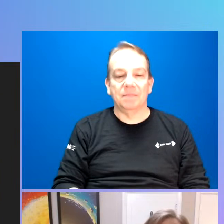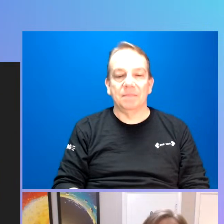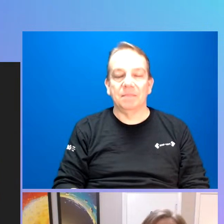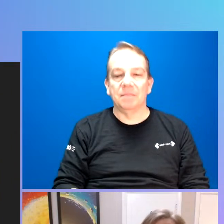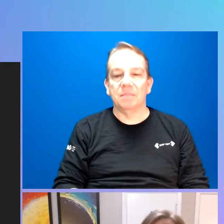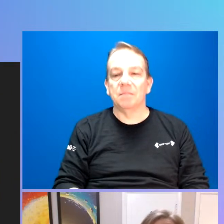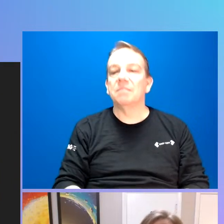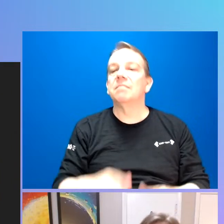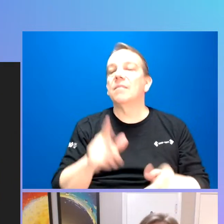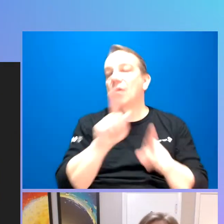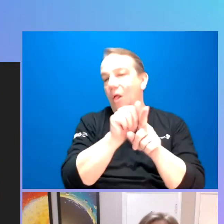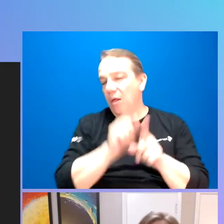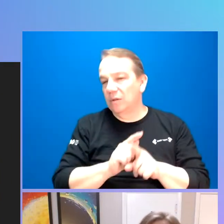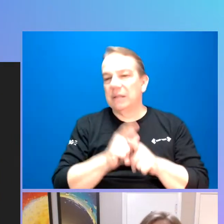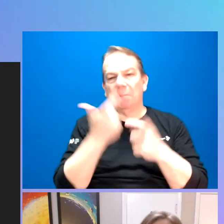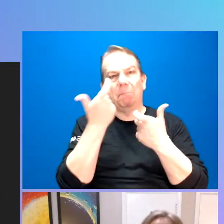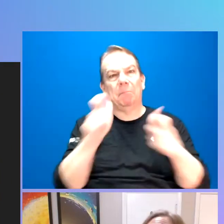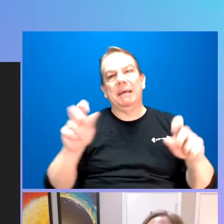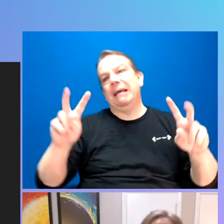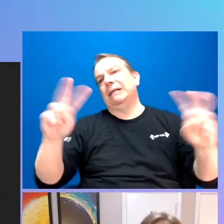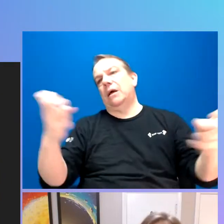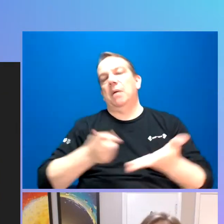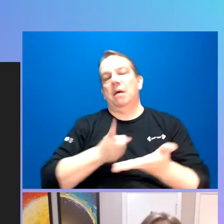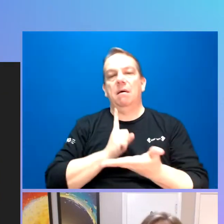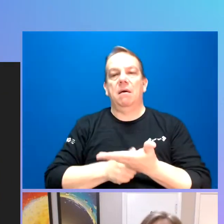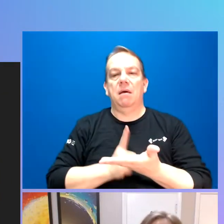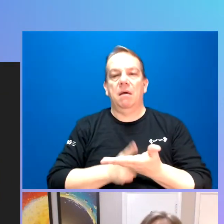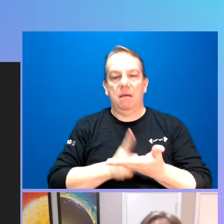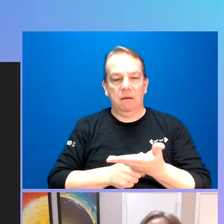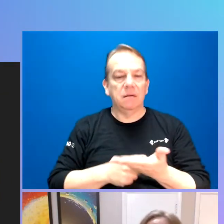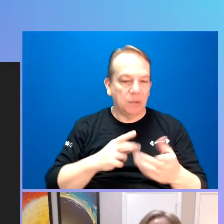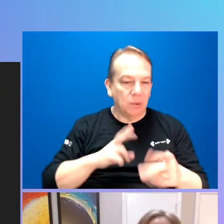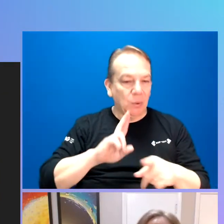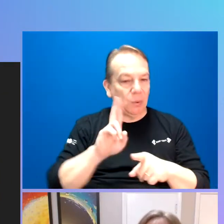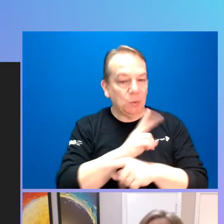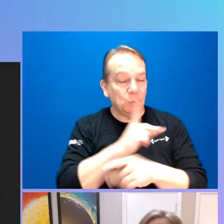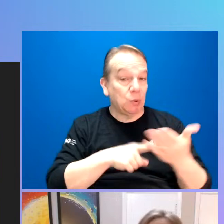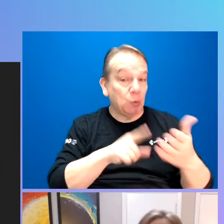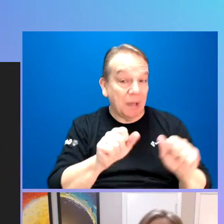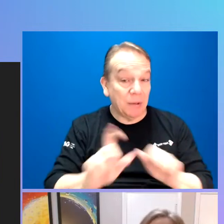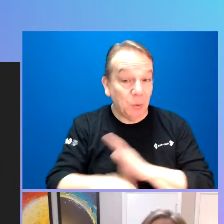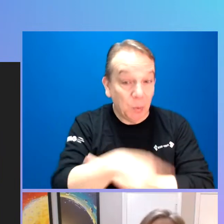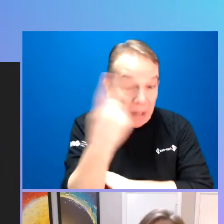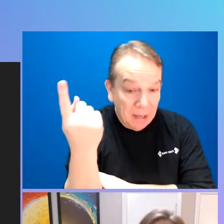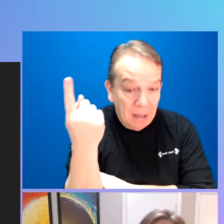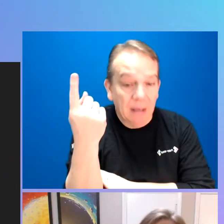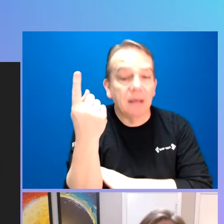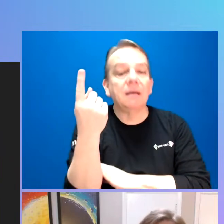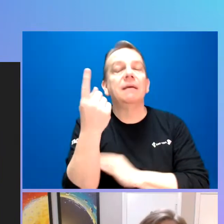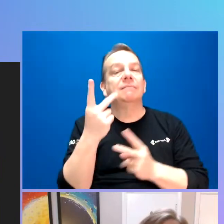a big topic. So take in what you can today and revisit over time